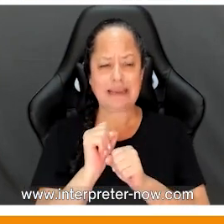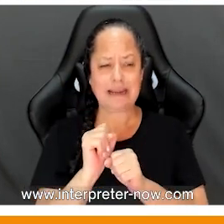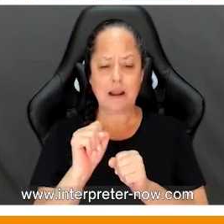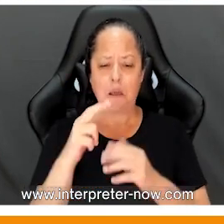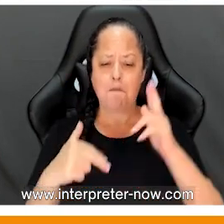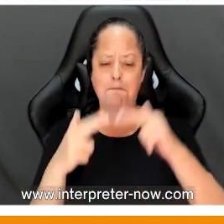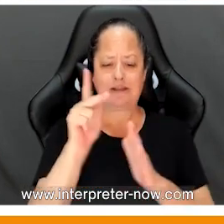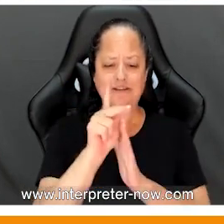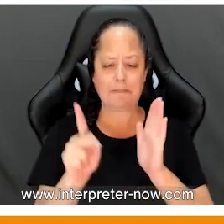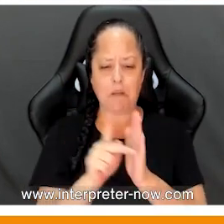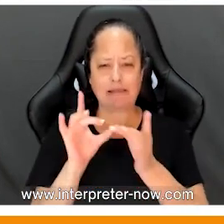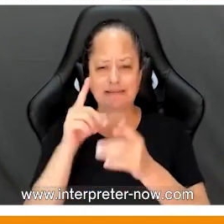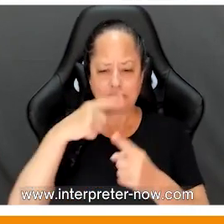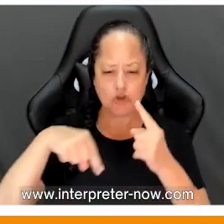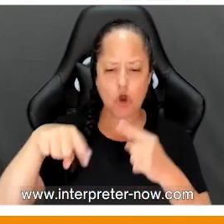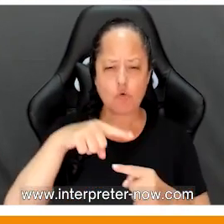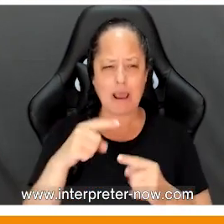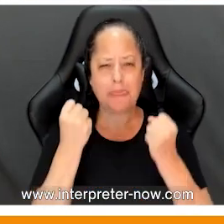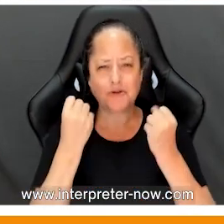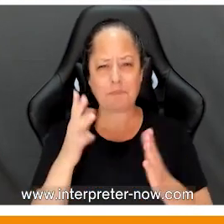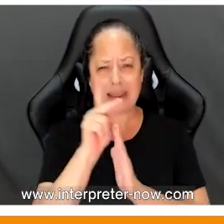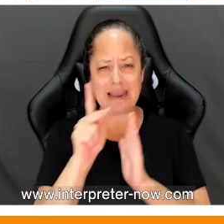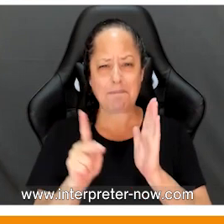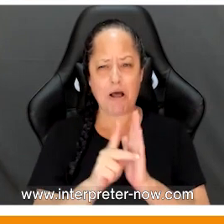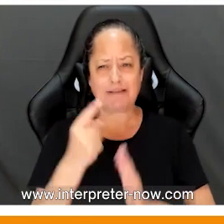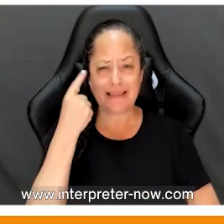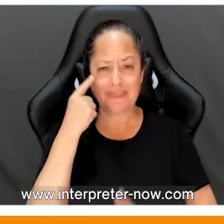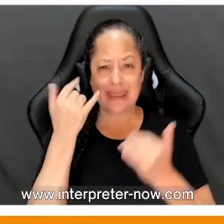That said, there's a tonne of policies right now that I think would make people feel safe.